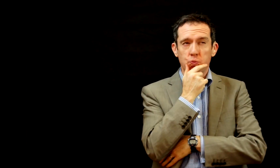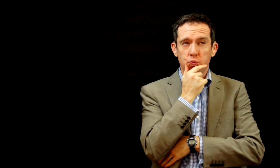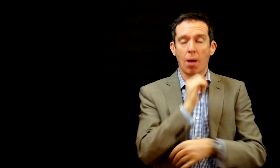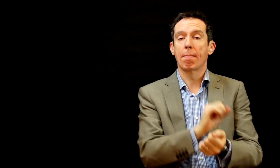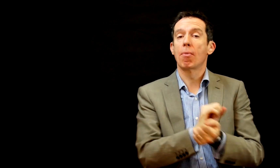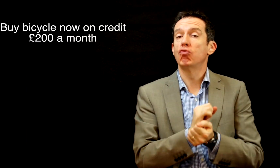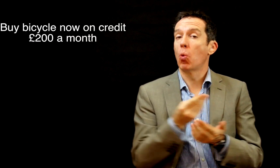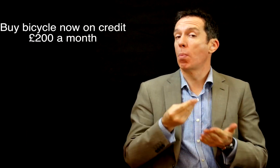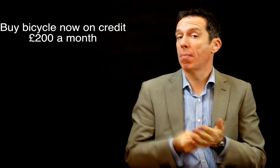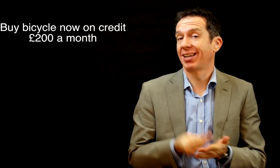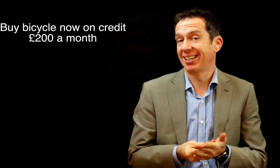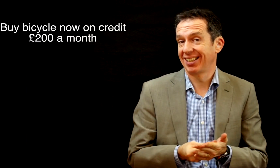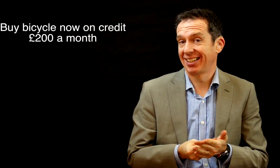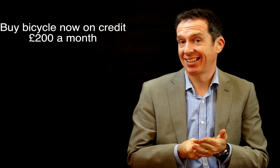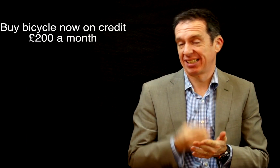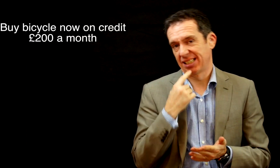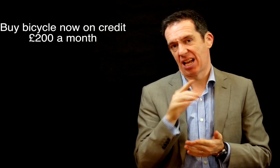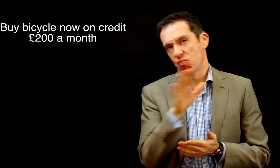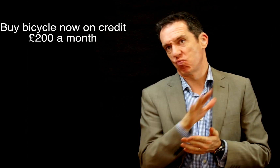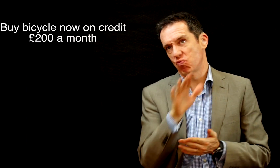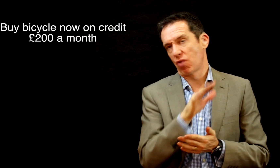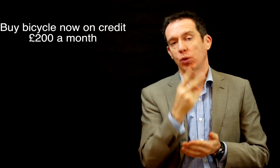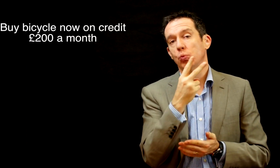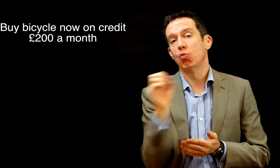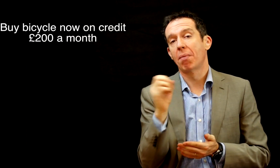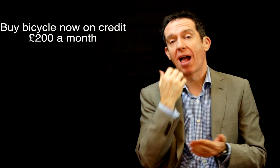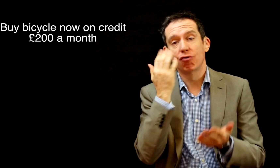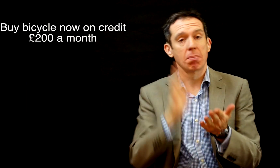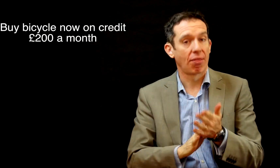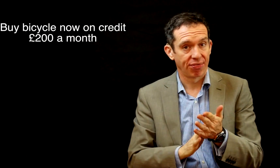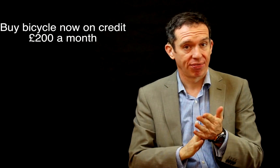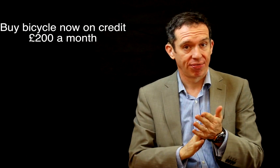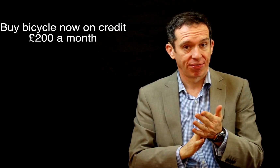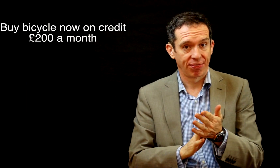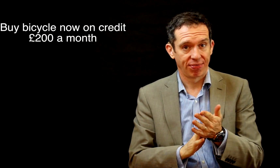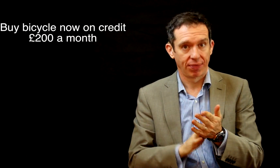Let’s say you decide to borrow the money, say £200 monthly repayments